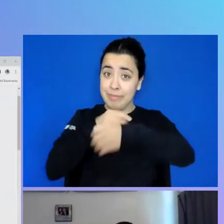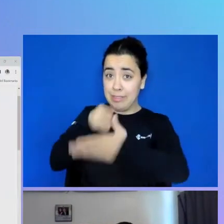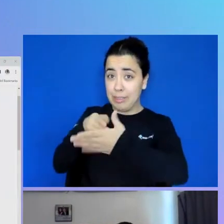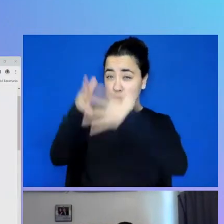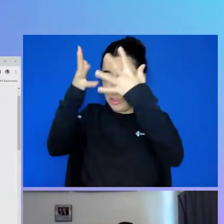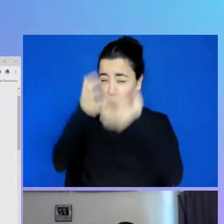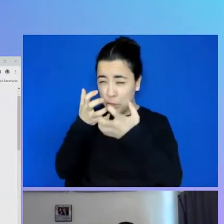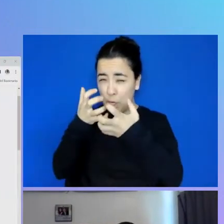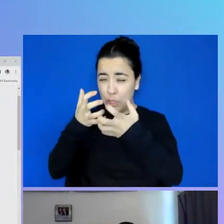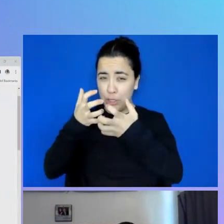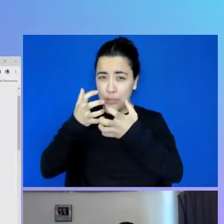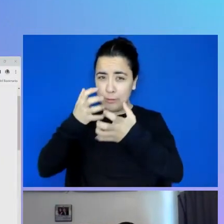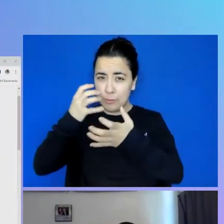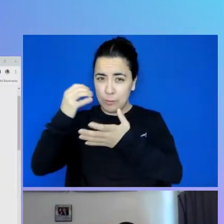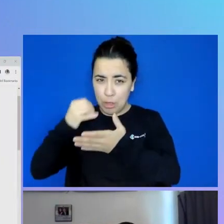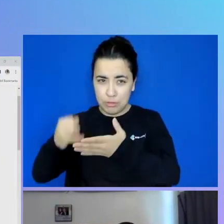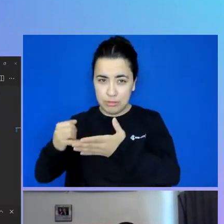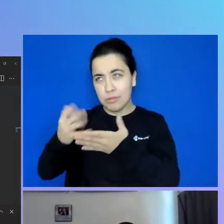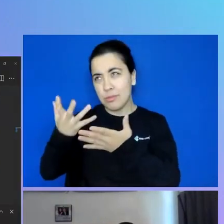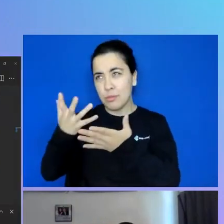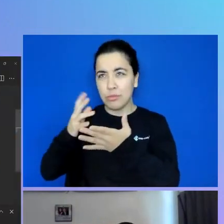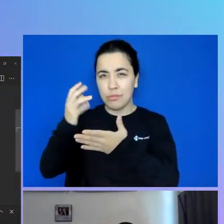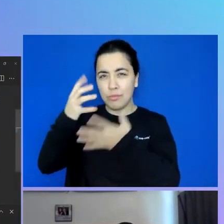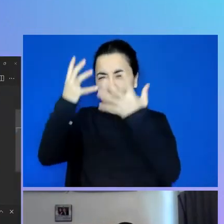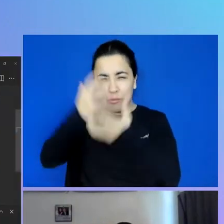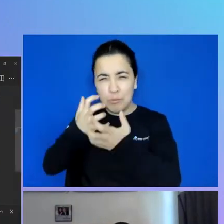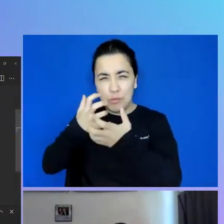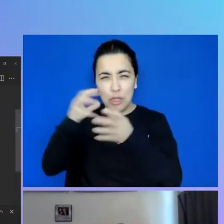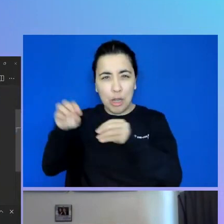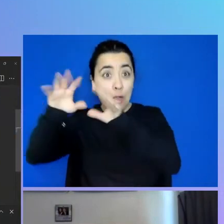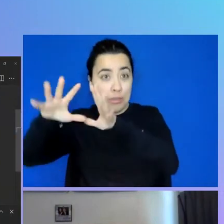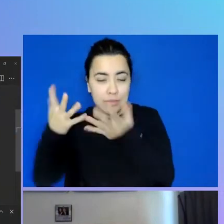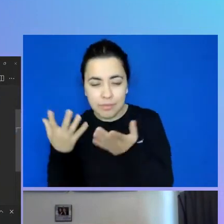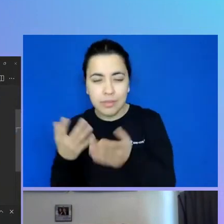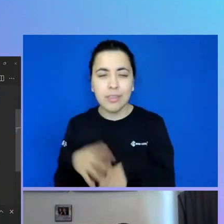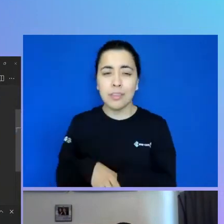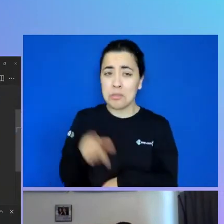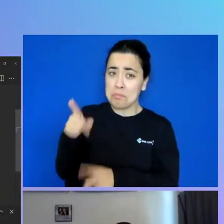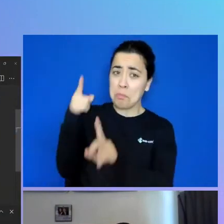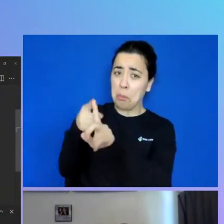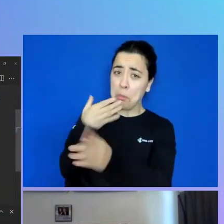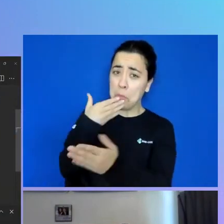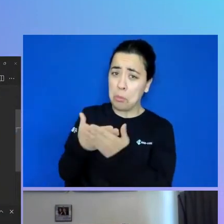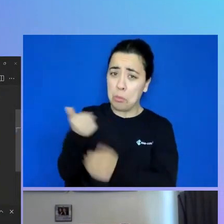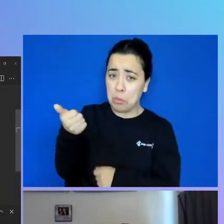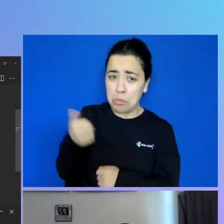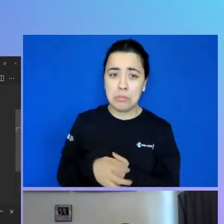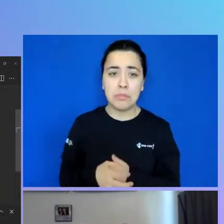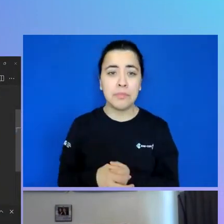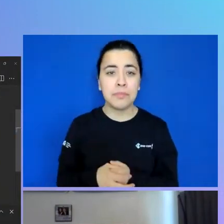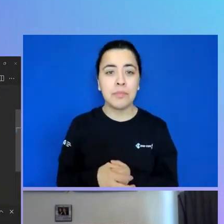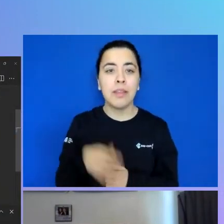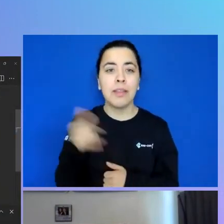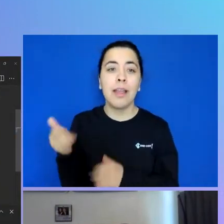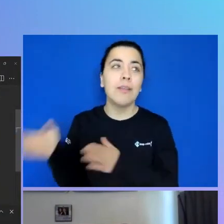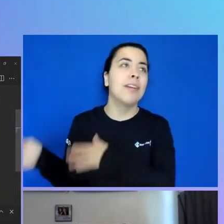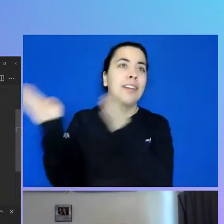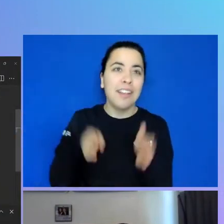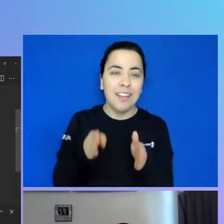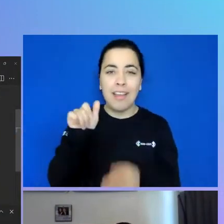at how this problem can be actually captured with X DevTools linter. Another component of the dev tools suite